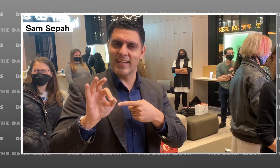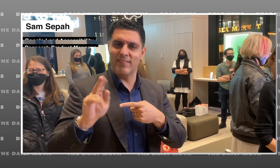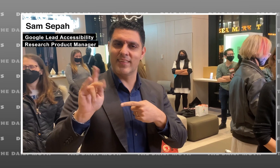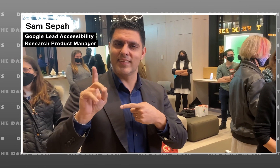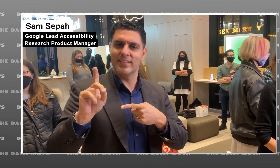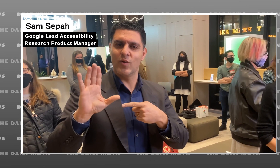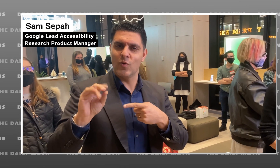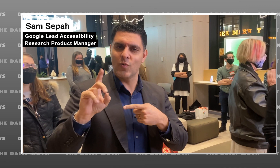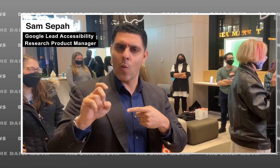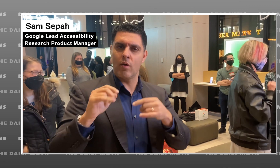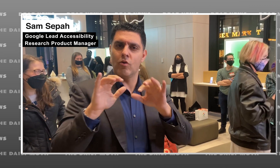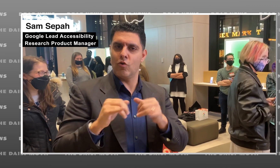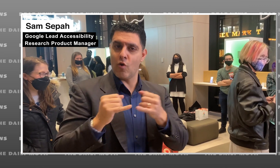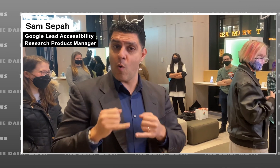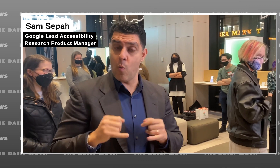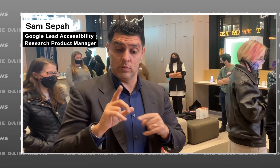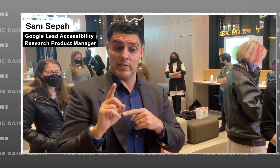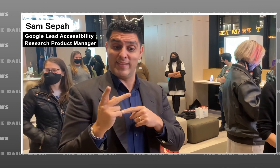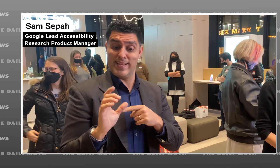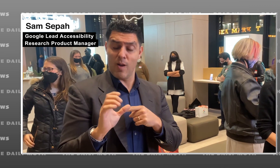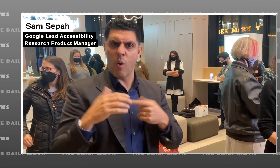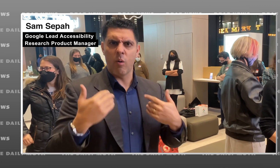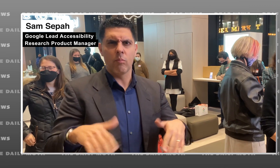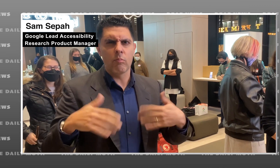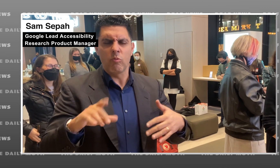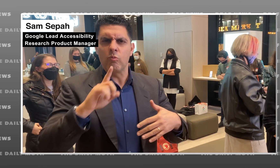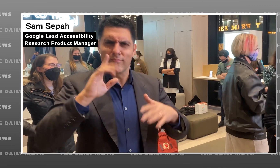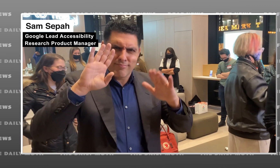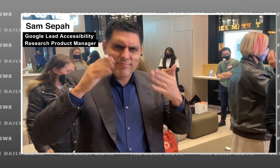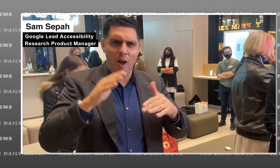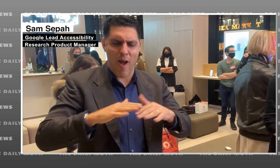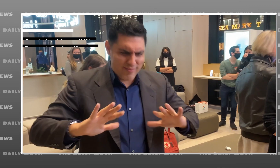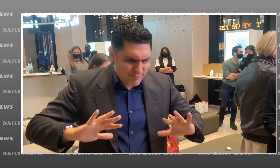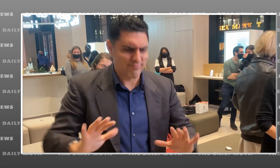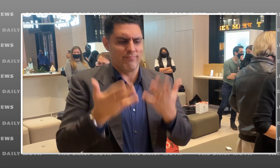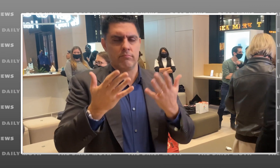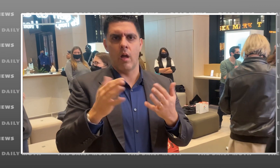Deaf Kids Code, DKC, is amazing and is focused on elevating